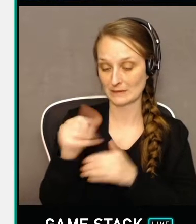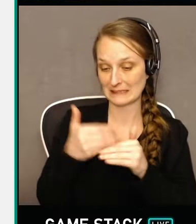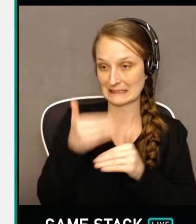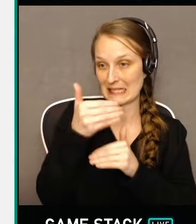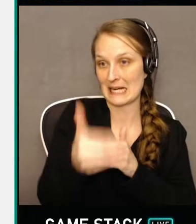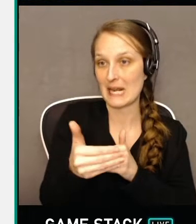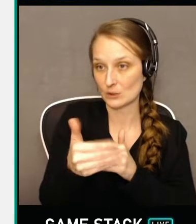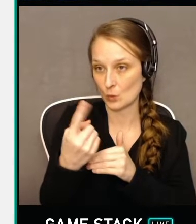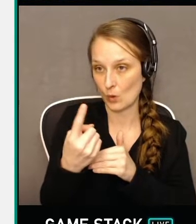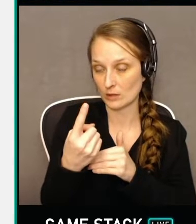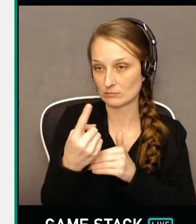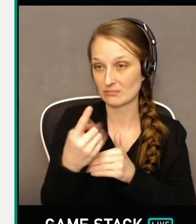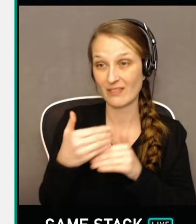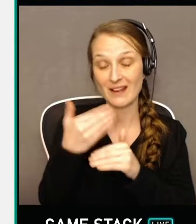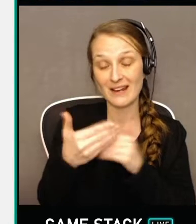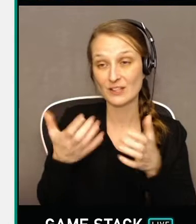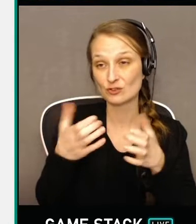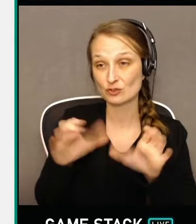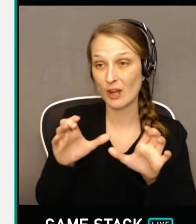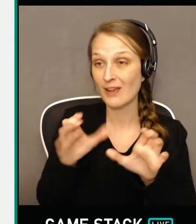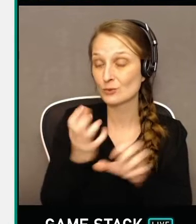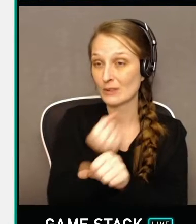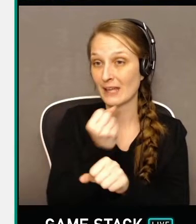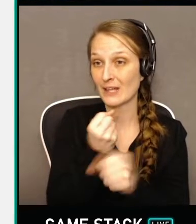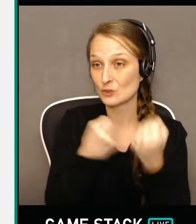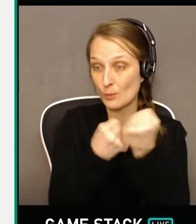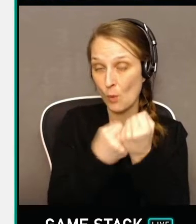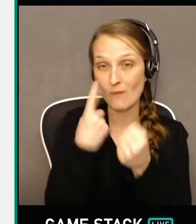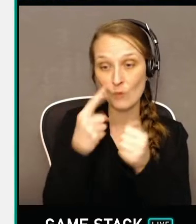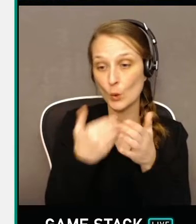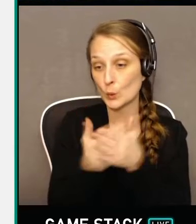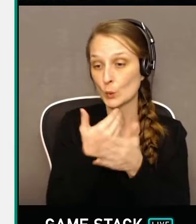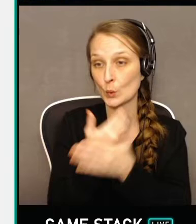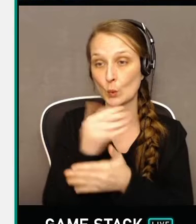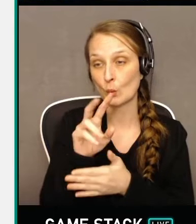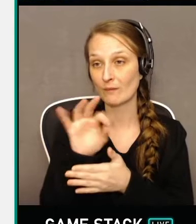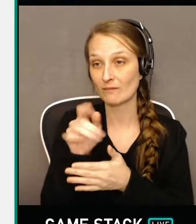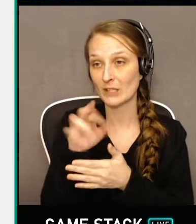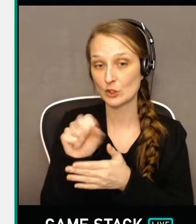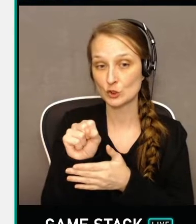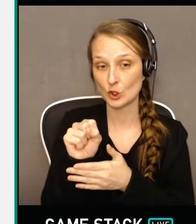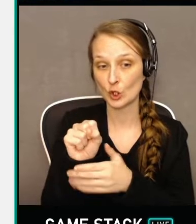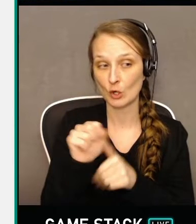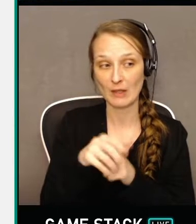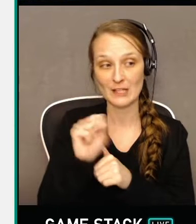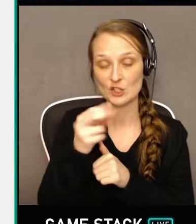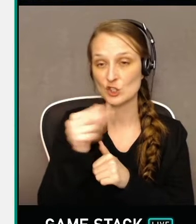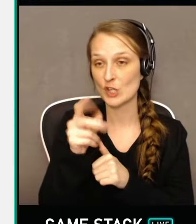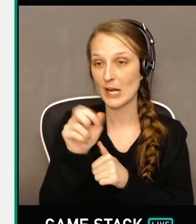the next chance we have to get support for a new feature like Shader Model 66 out is with the